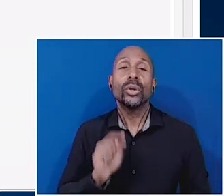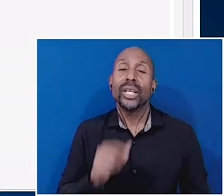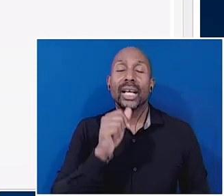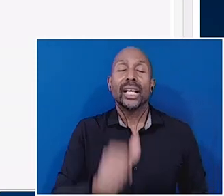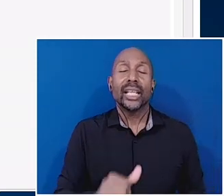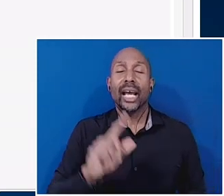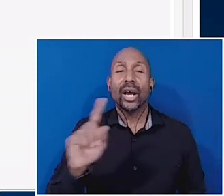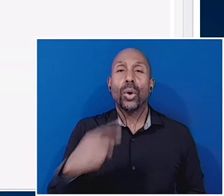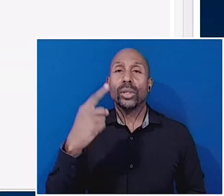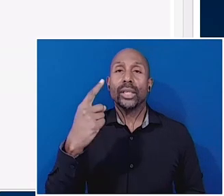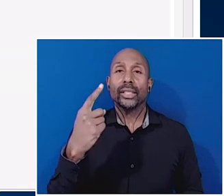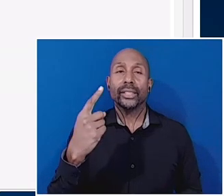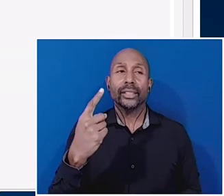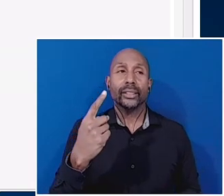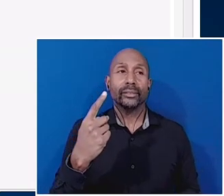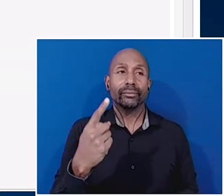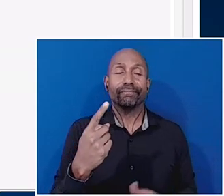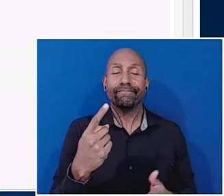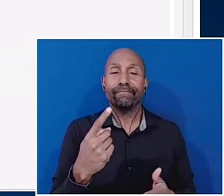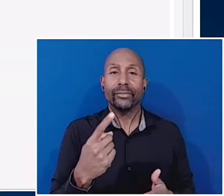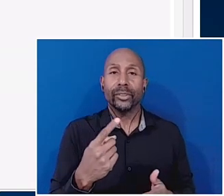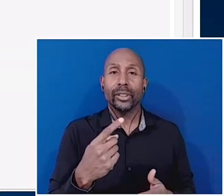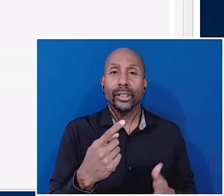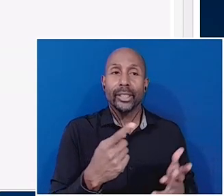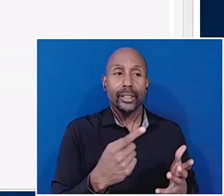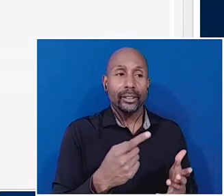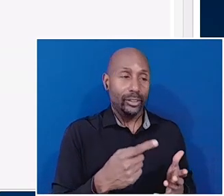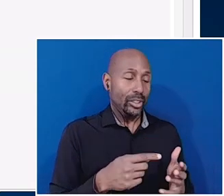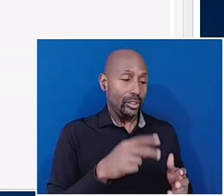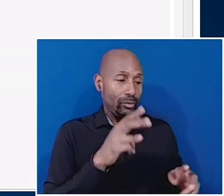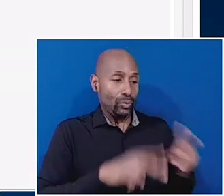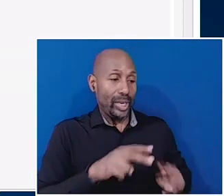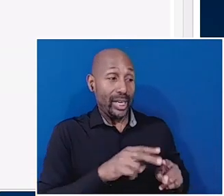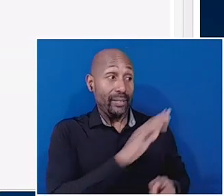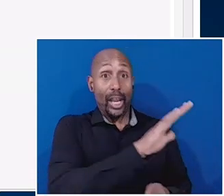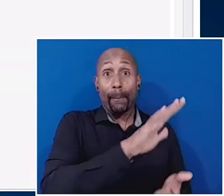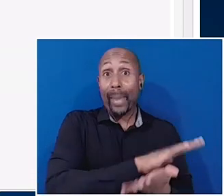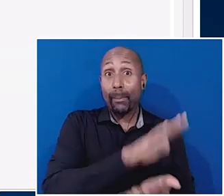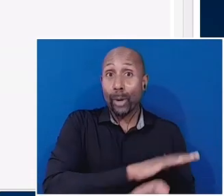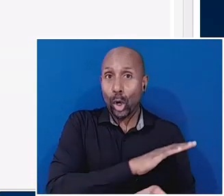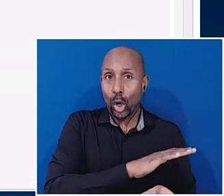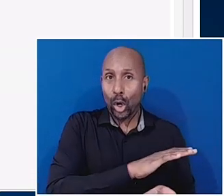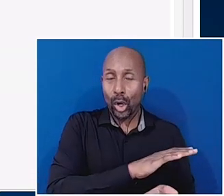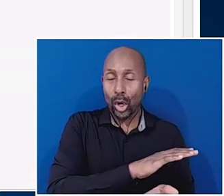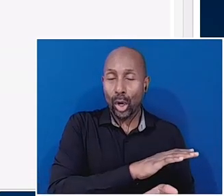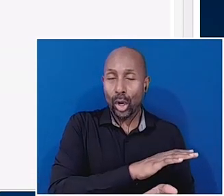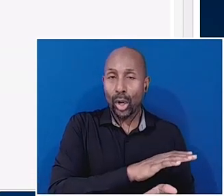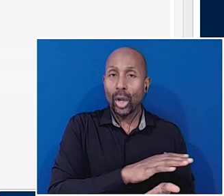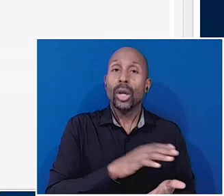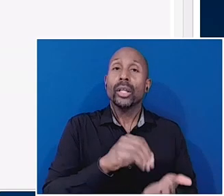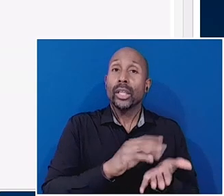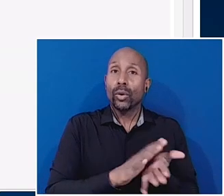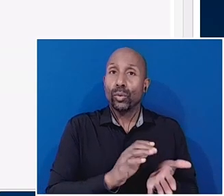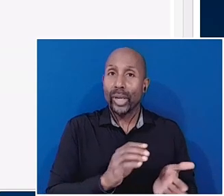made by institutions in a formalized written agreement, but also some validation that those representations